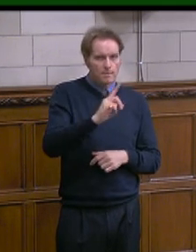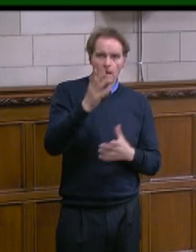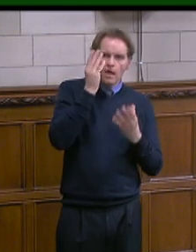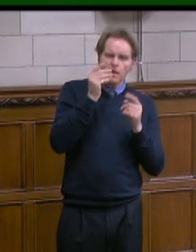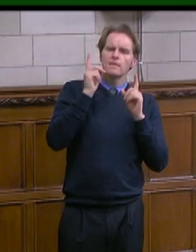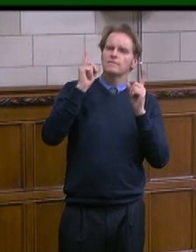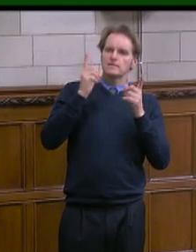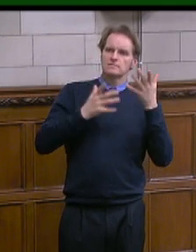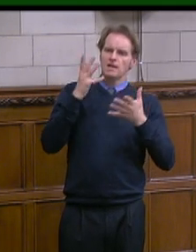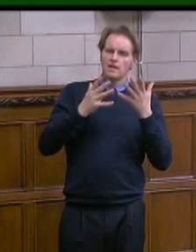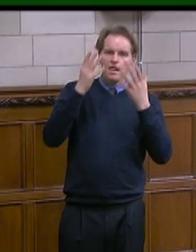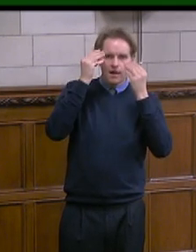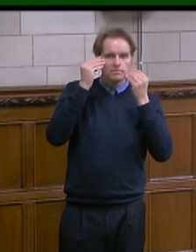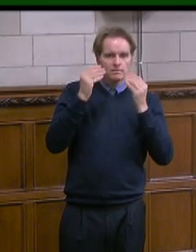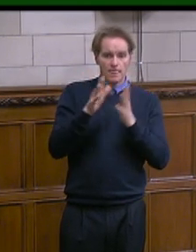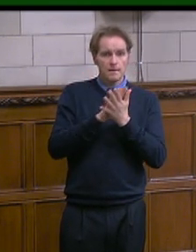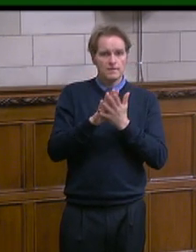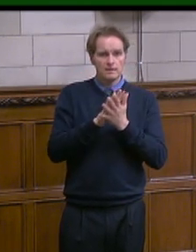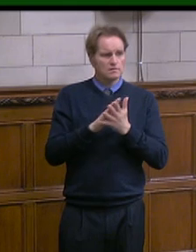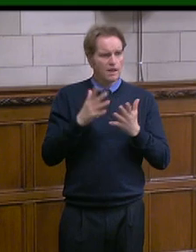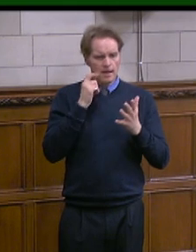helping to create a “Hearing Hands” society.